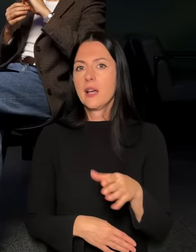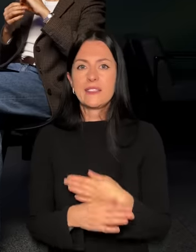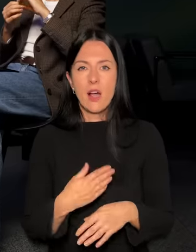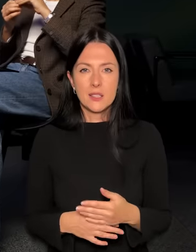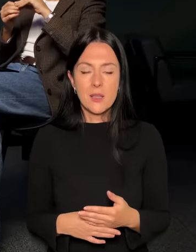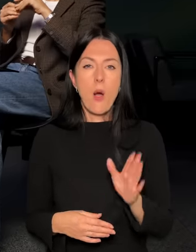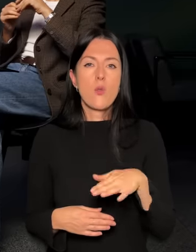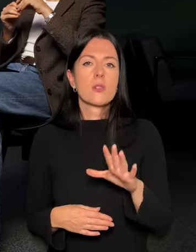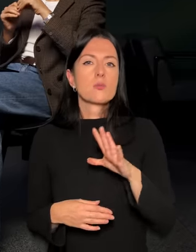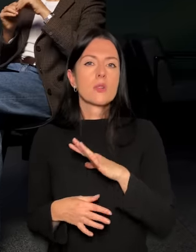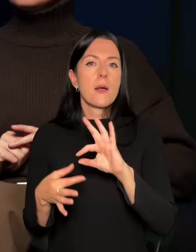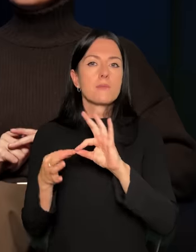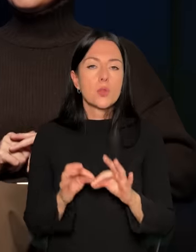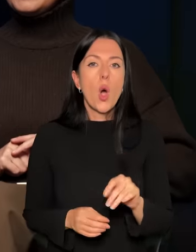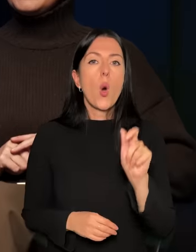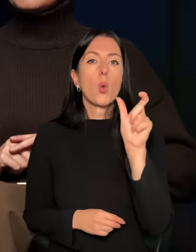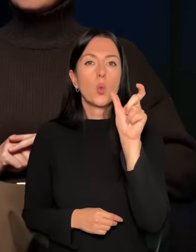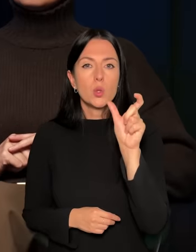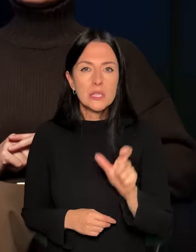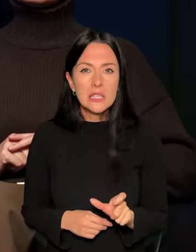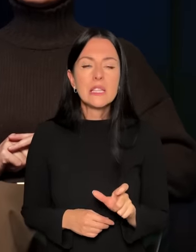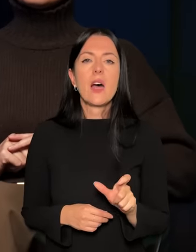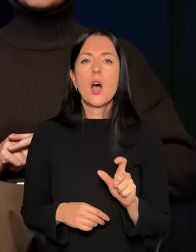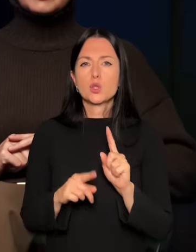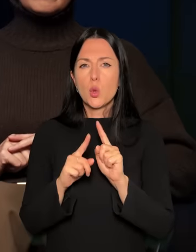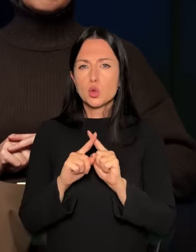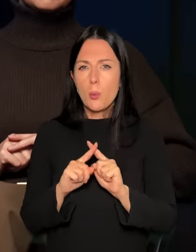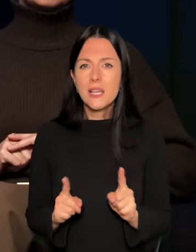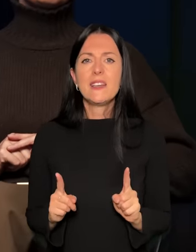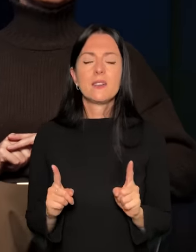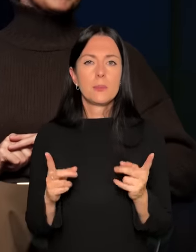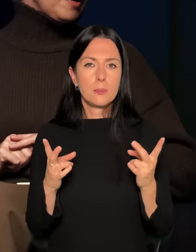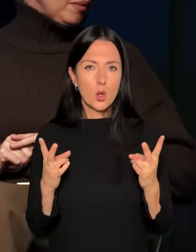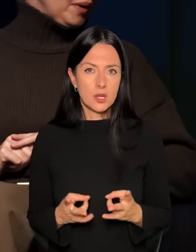Then there was a shift towards "a person with special needs."